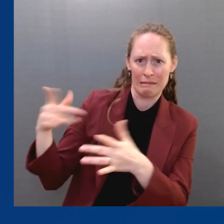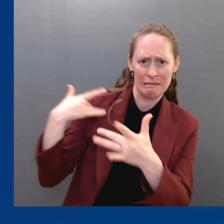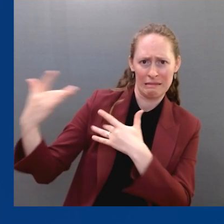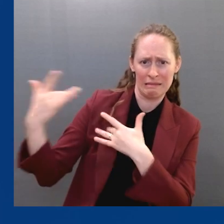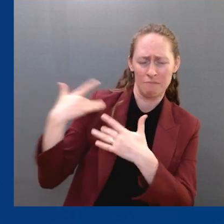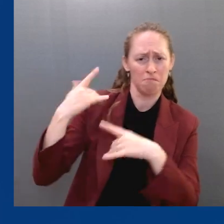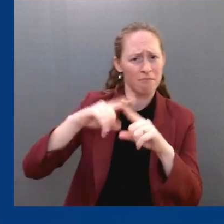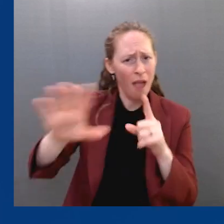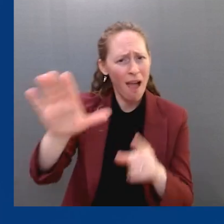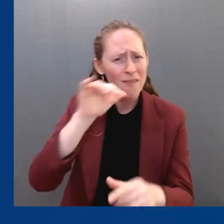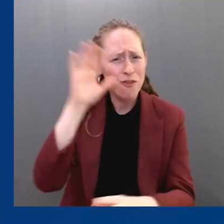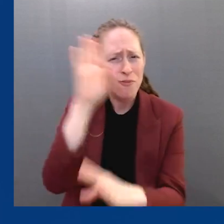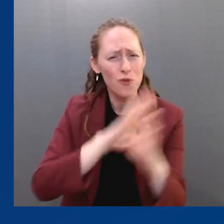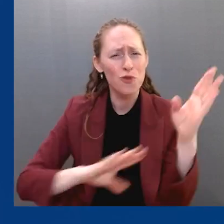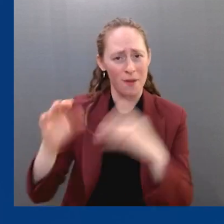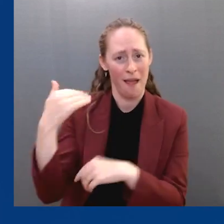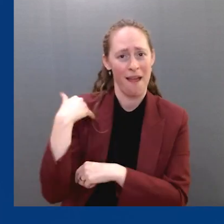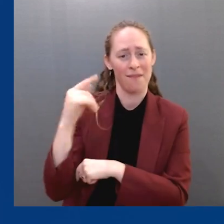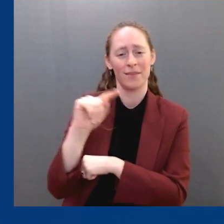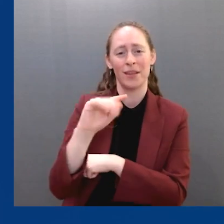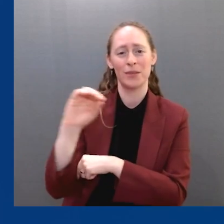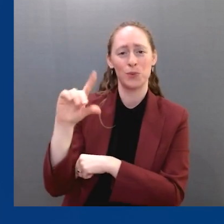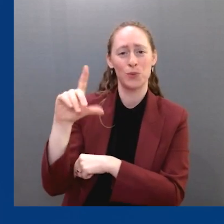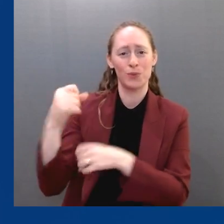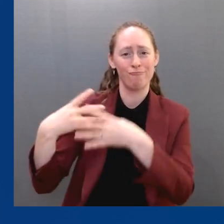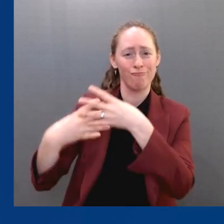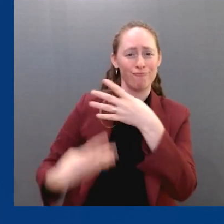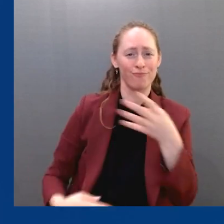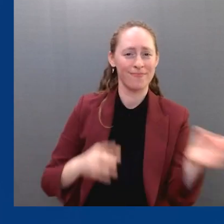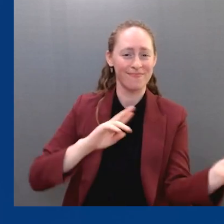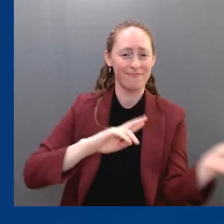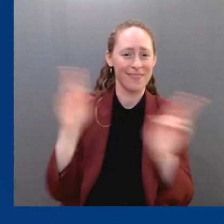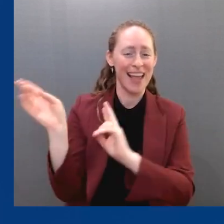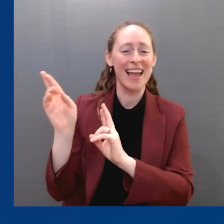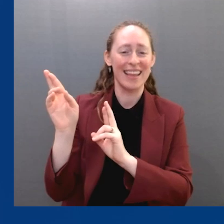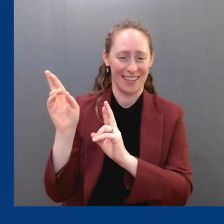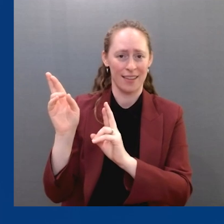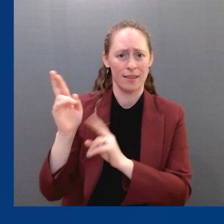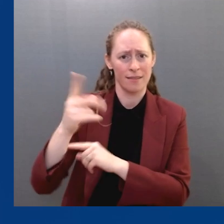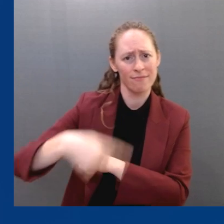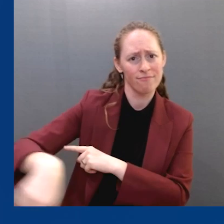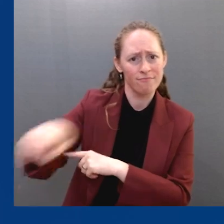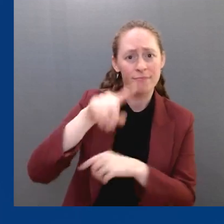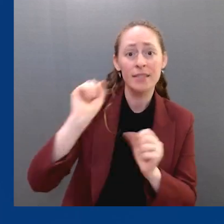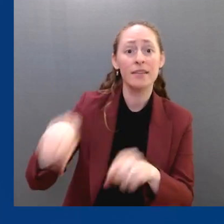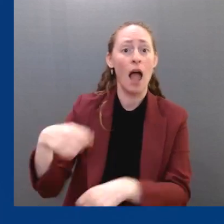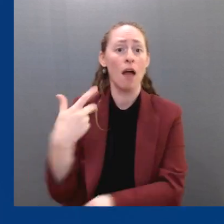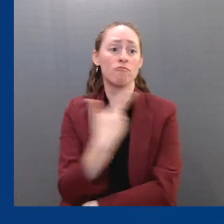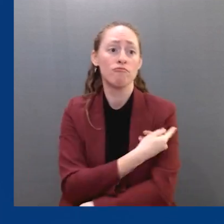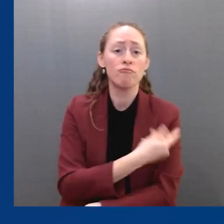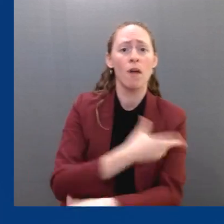where most COVID-19 deaths are preventable. Our strategy to manage BA-5 relies